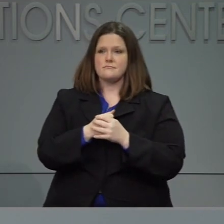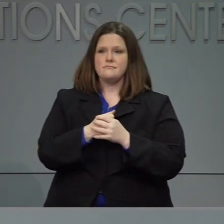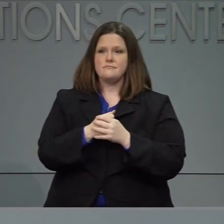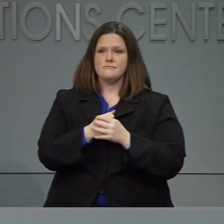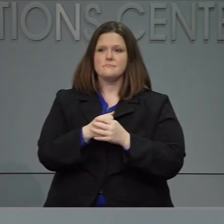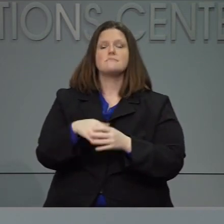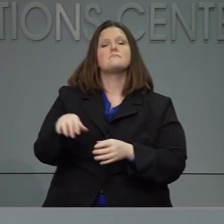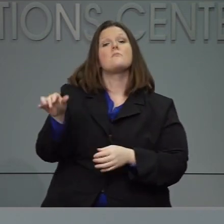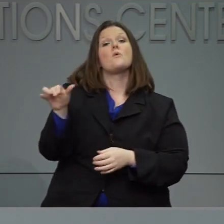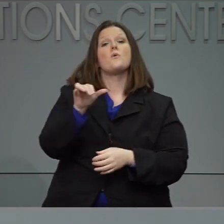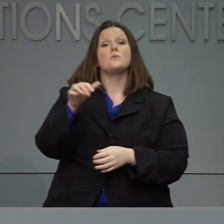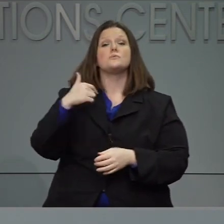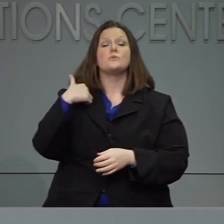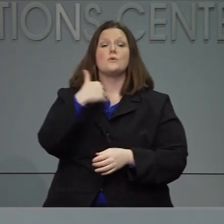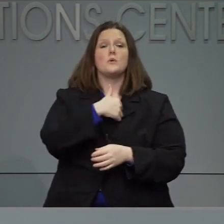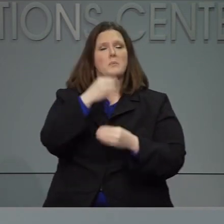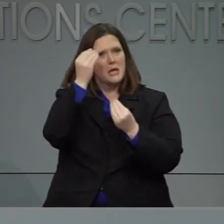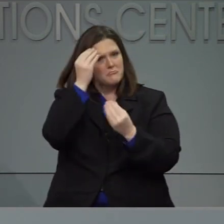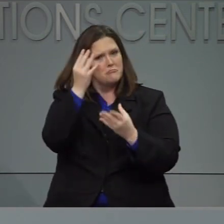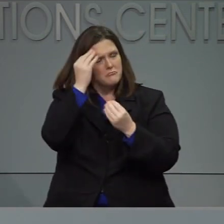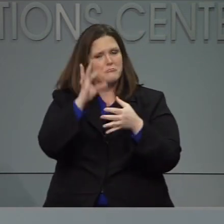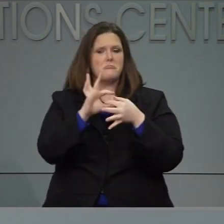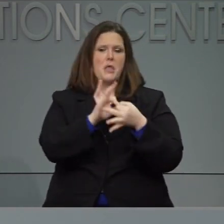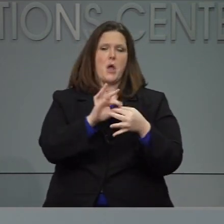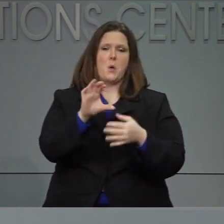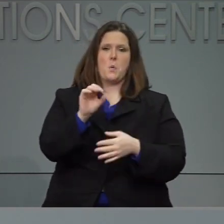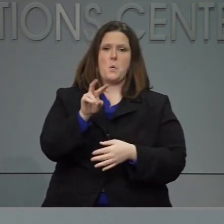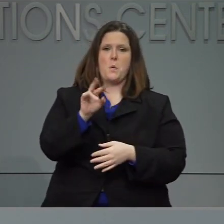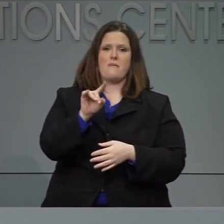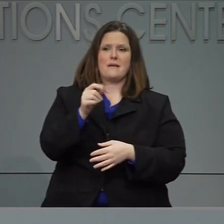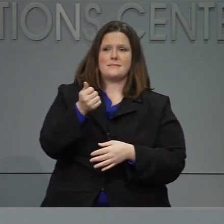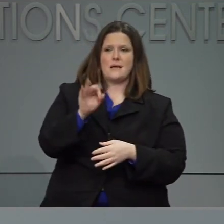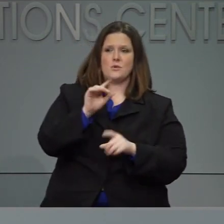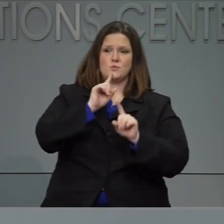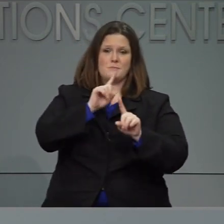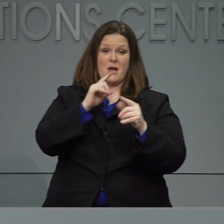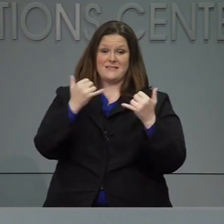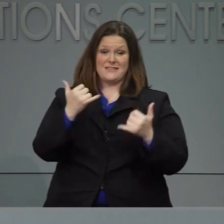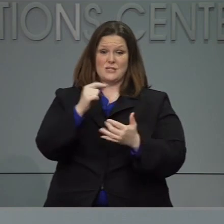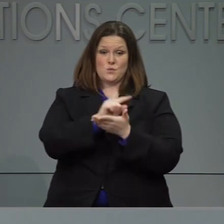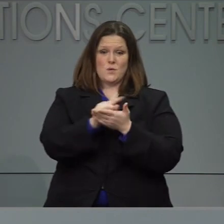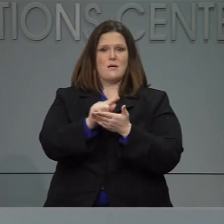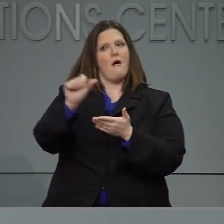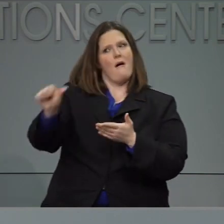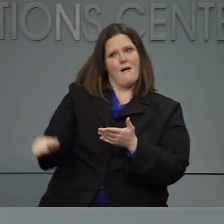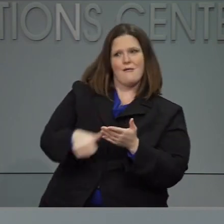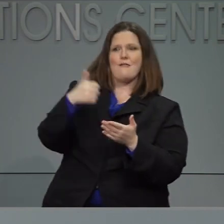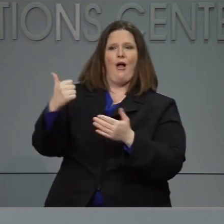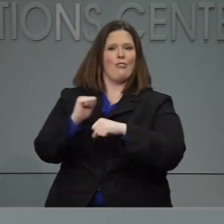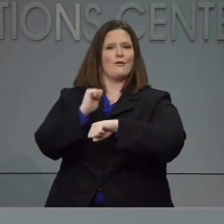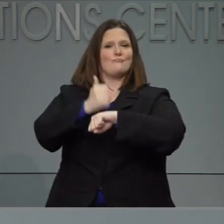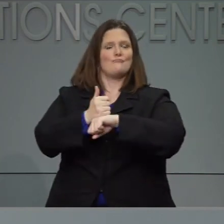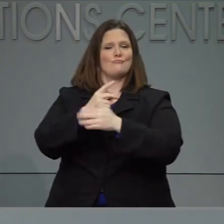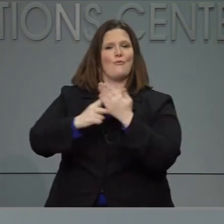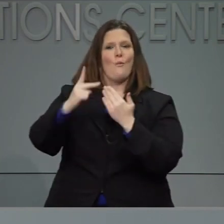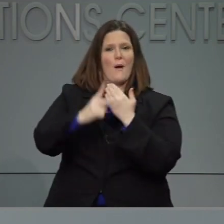IN OUR COVID RESPONSE. AND I'M VERY PROUD TO SHARE THAT THIS WEEK WILL BE LAUNCHING ANOTHER IMPORTANT INITIATIVE. THE NEW